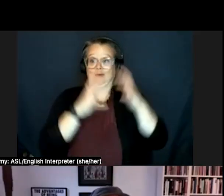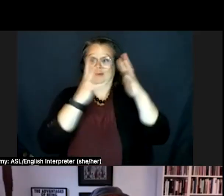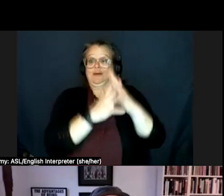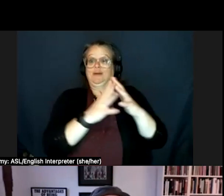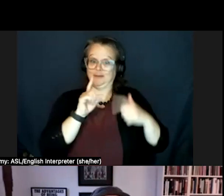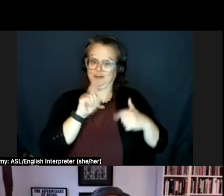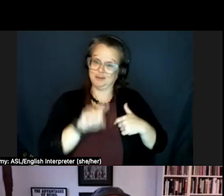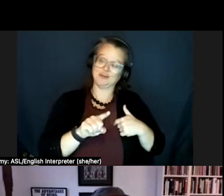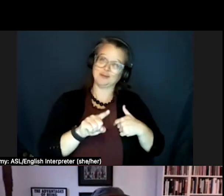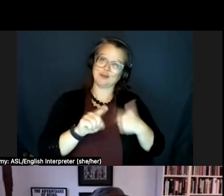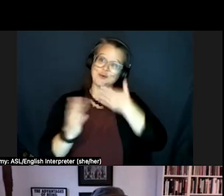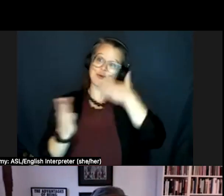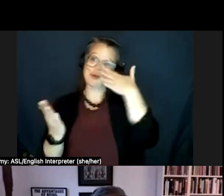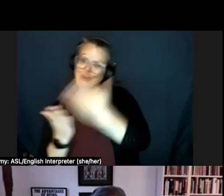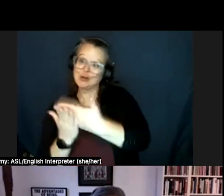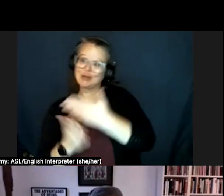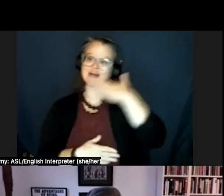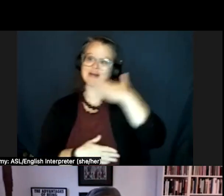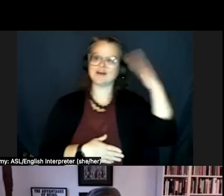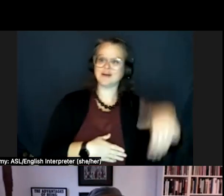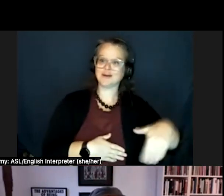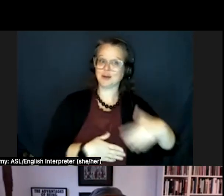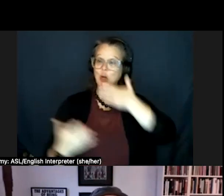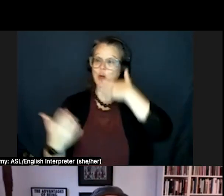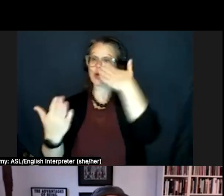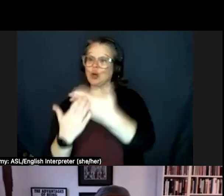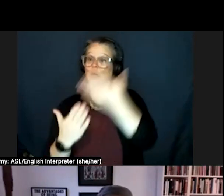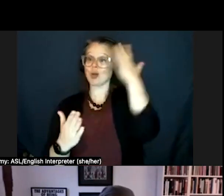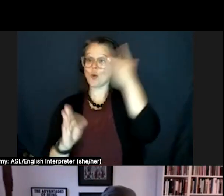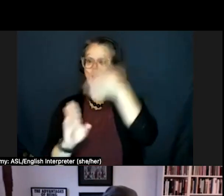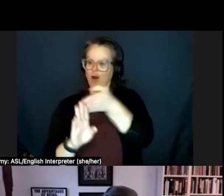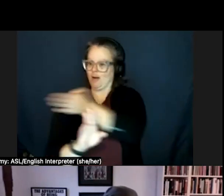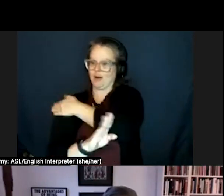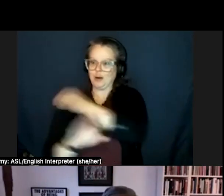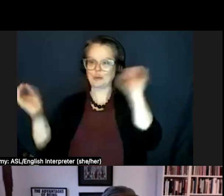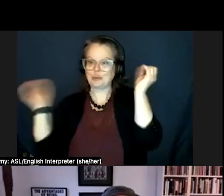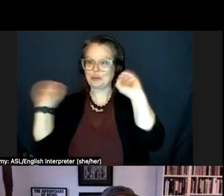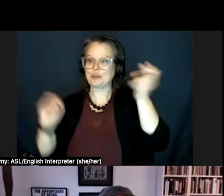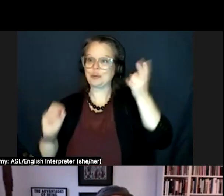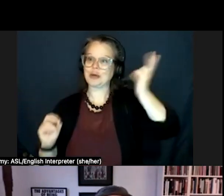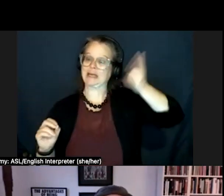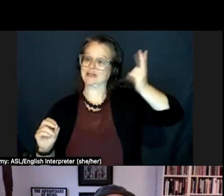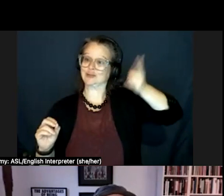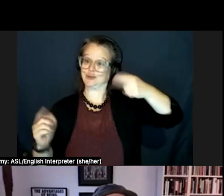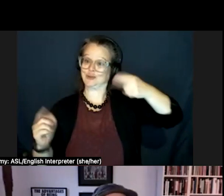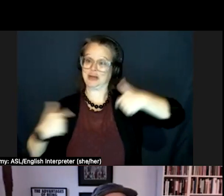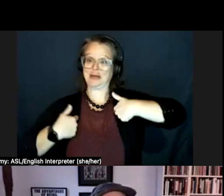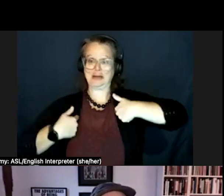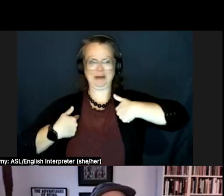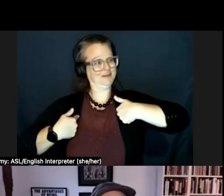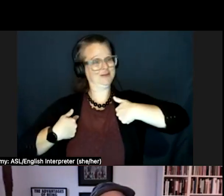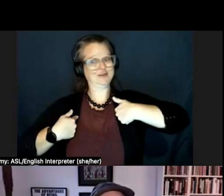you don't inherit any legacy systems. Less great because you have to build those systems yourself.